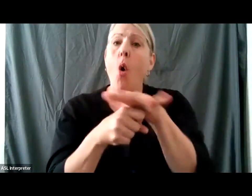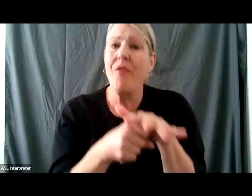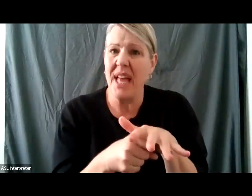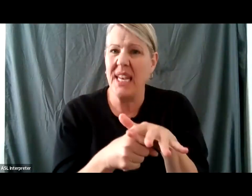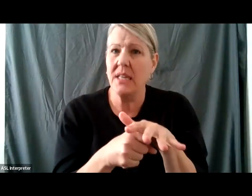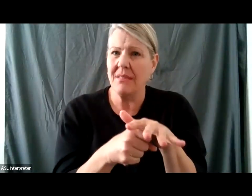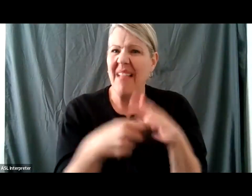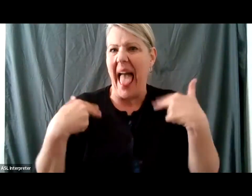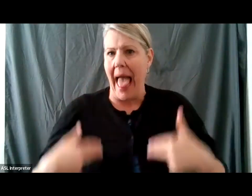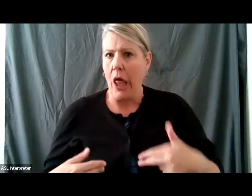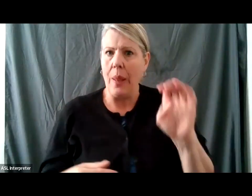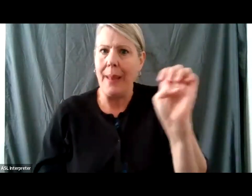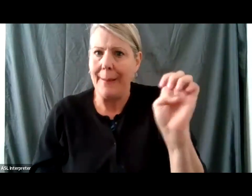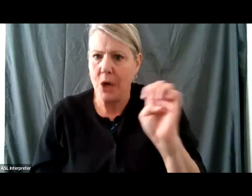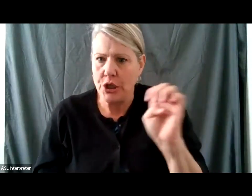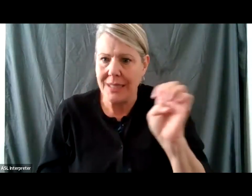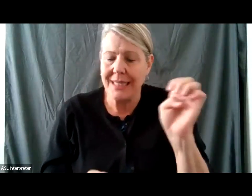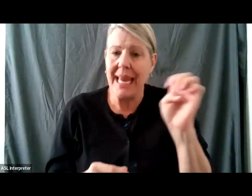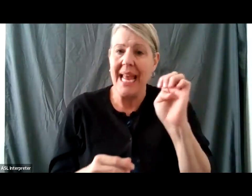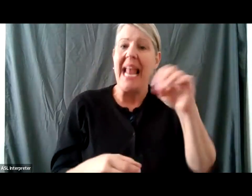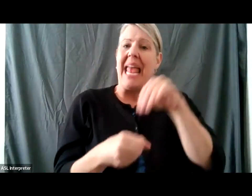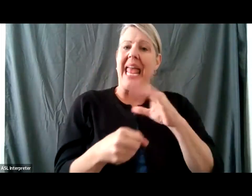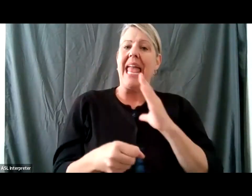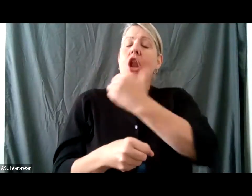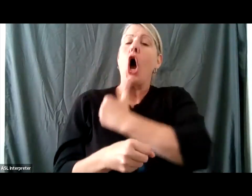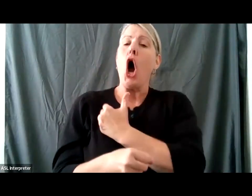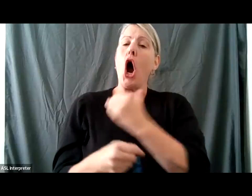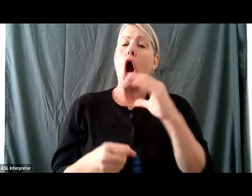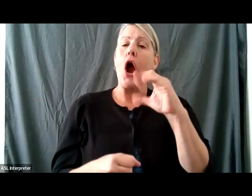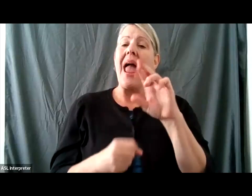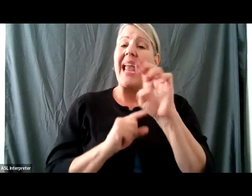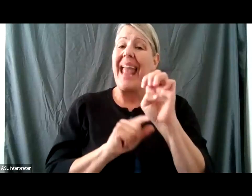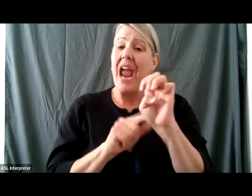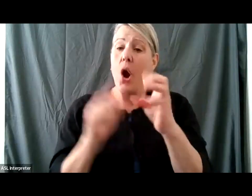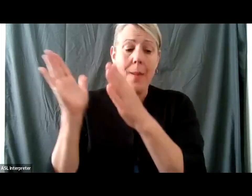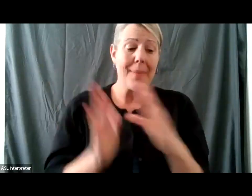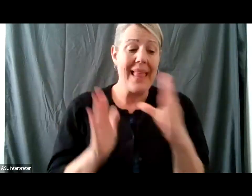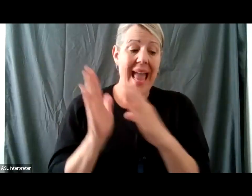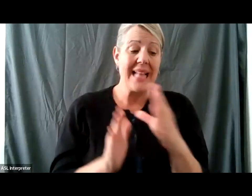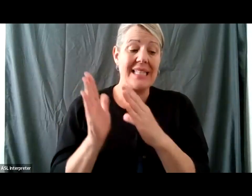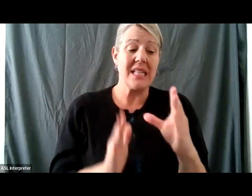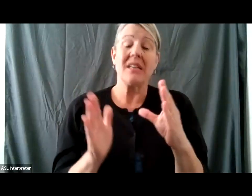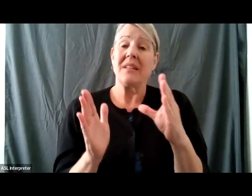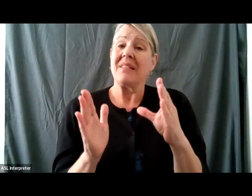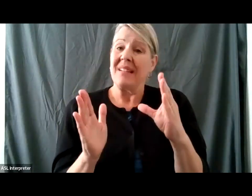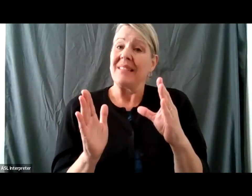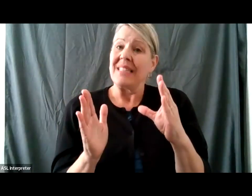in the crisis standard of care plans that some states and health care systems used to make decisions about